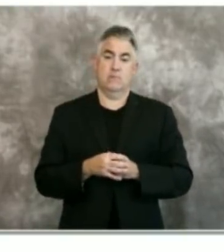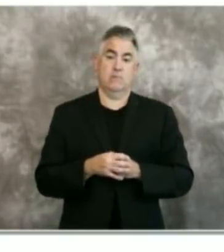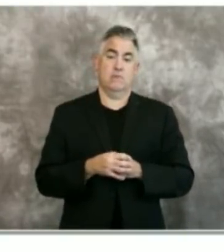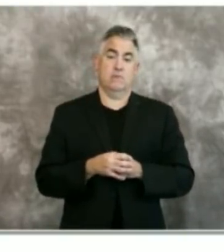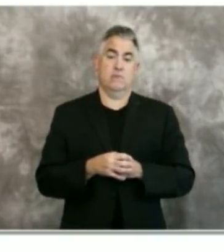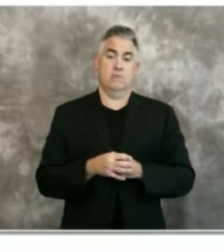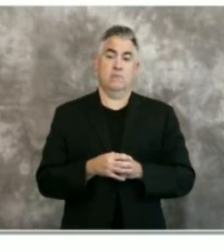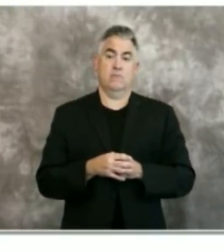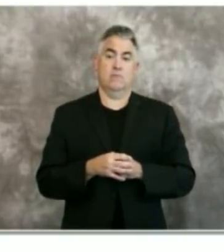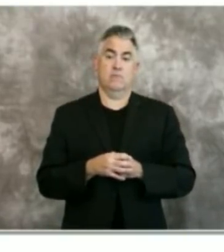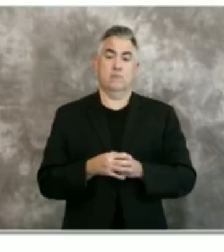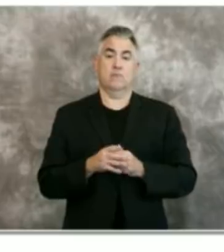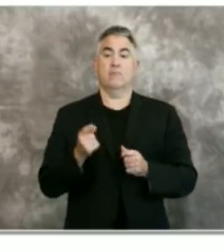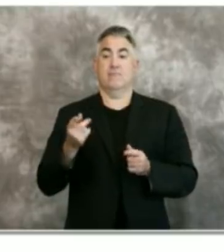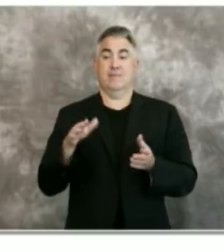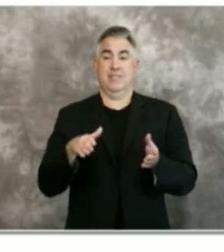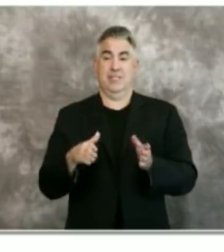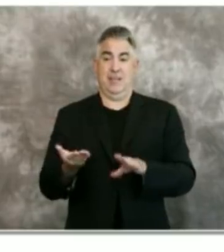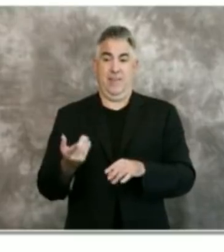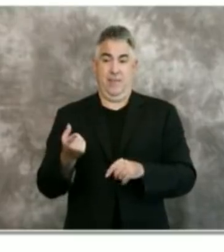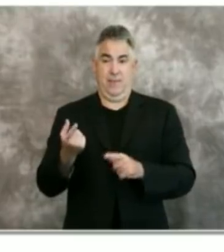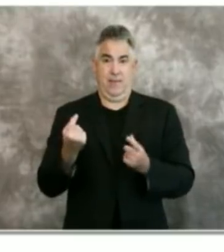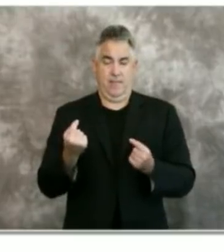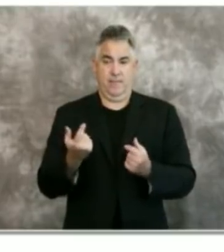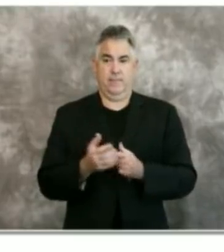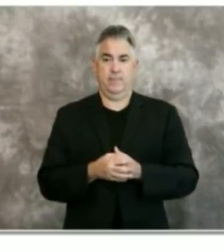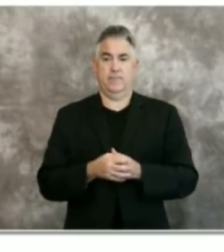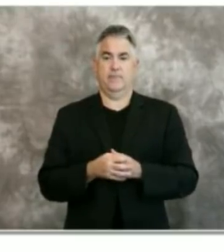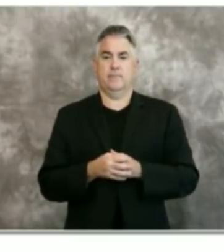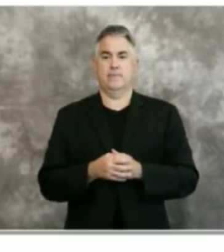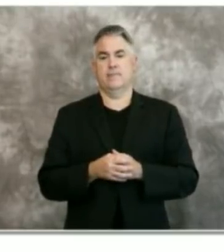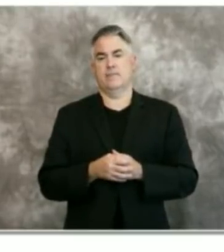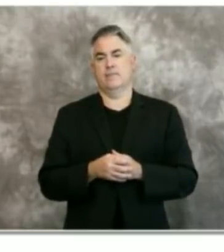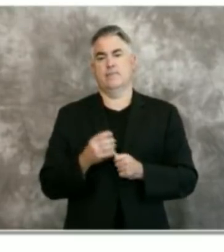KEEPING A PARTICULARLY IN THE PAST WEEK. THE NEXT SLIDE